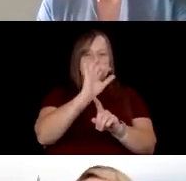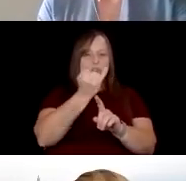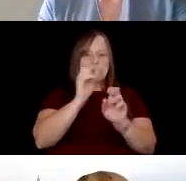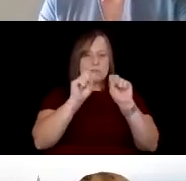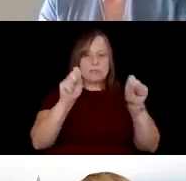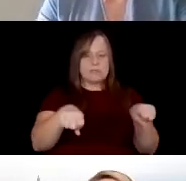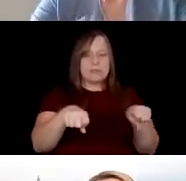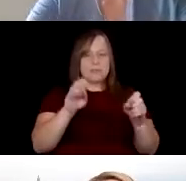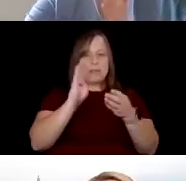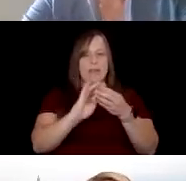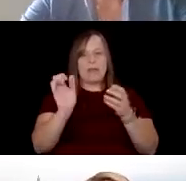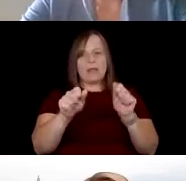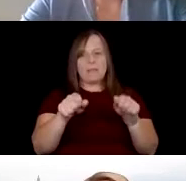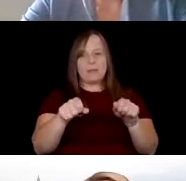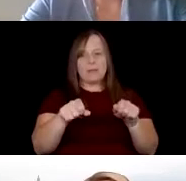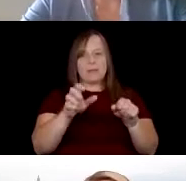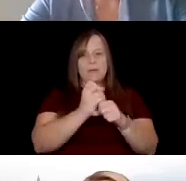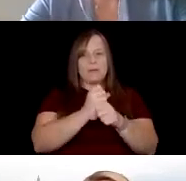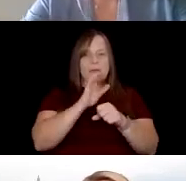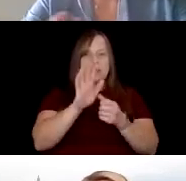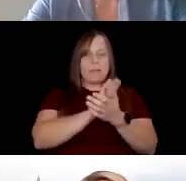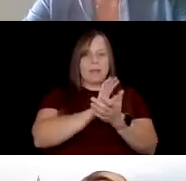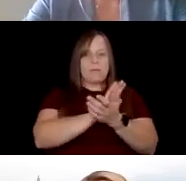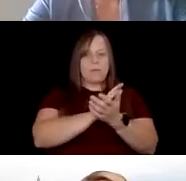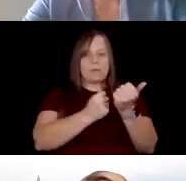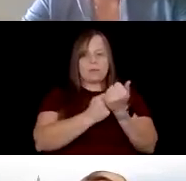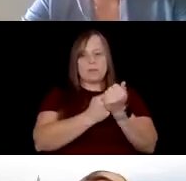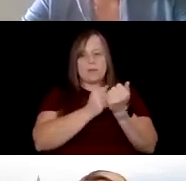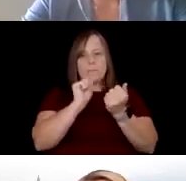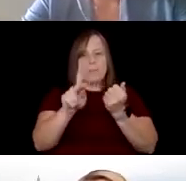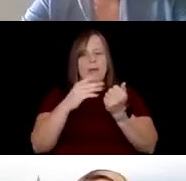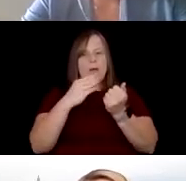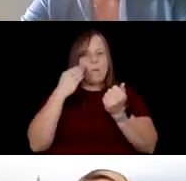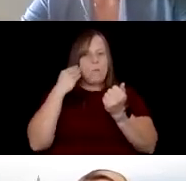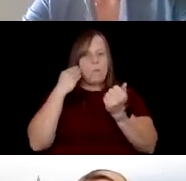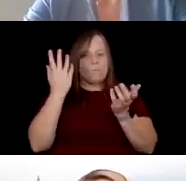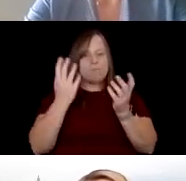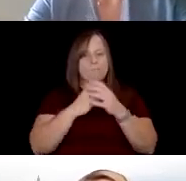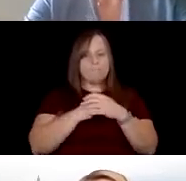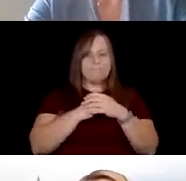You're also less likely to receive treatment while you're incarcerated or assistance re-entering the community once you've served your sentence because these services are all things